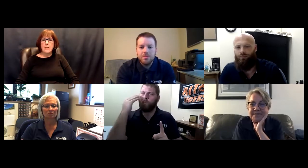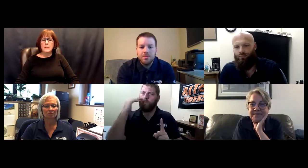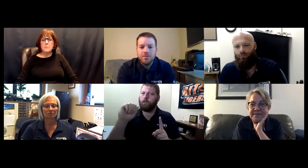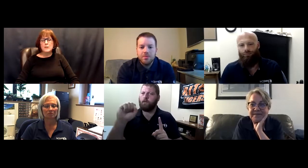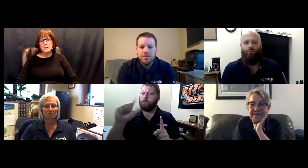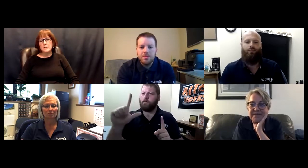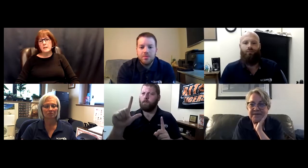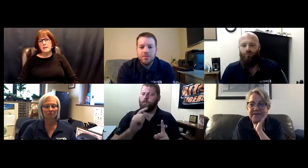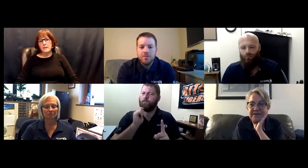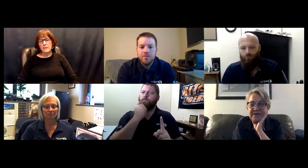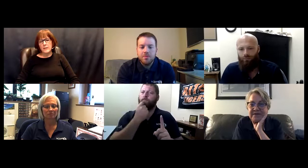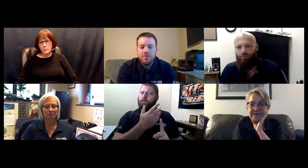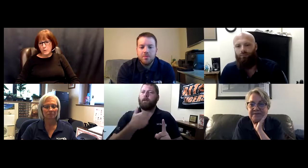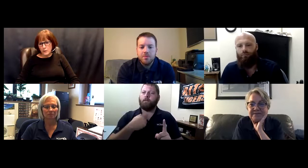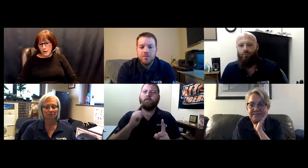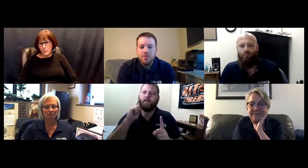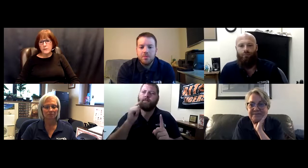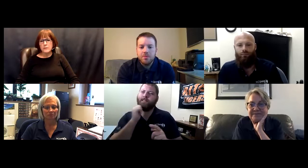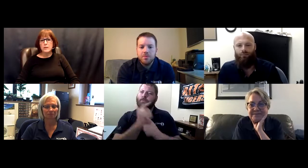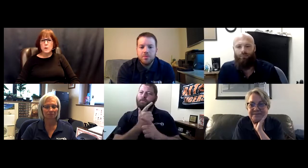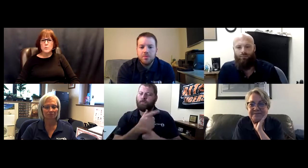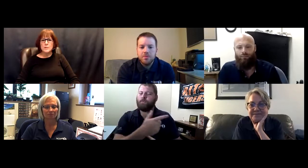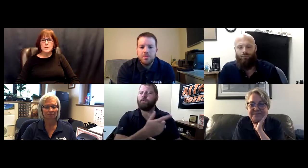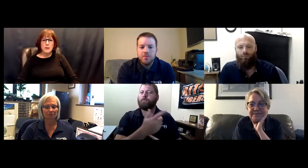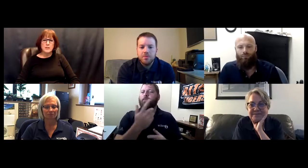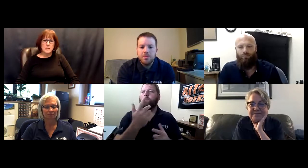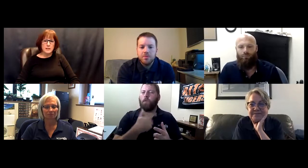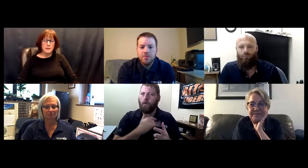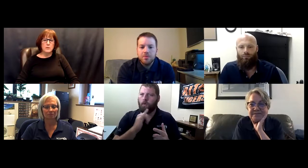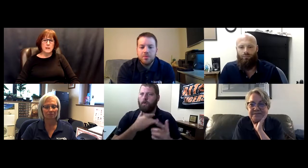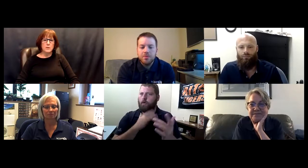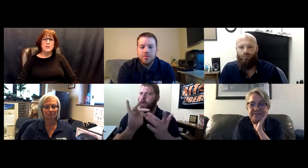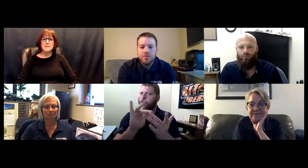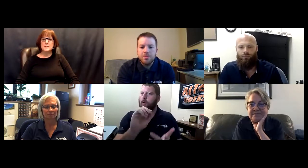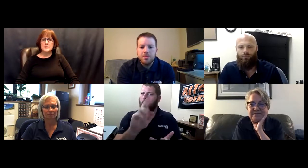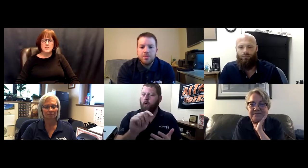The person that I rode along with knows american sign language, has a sister